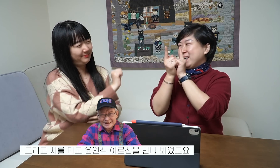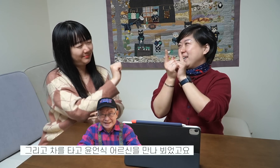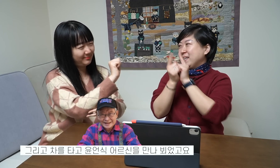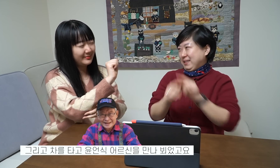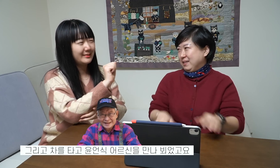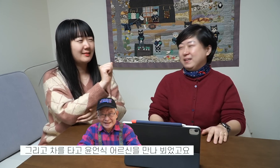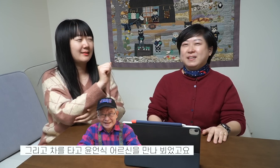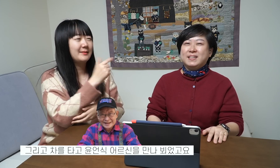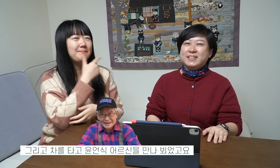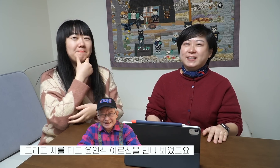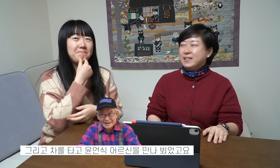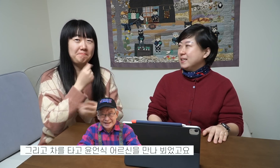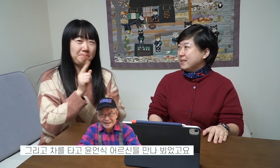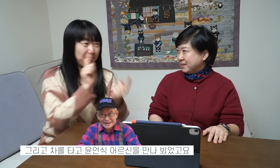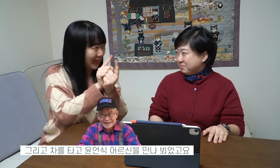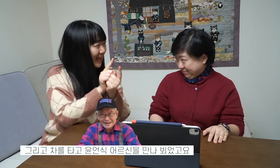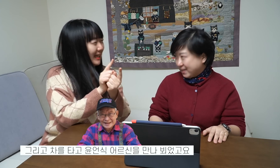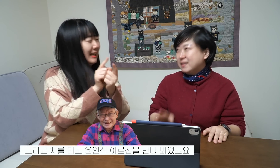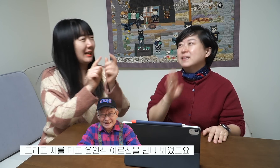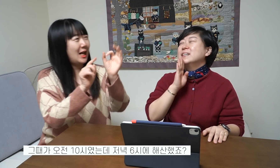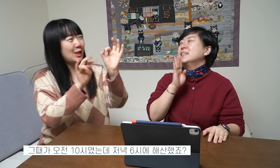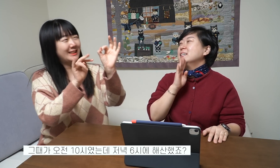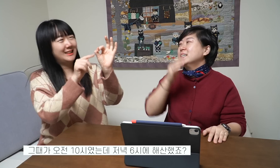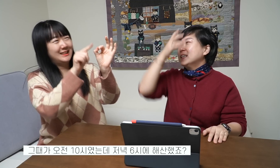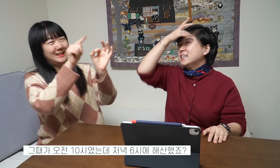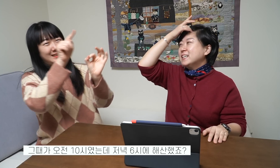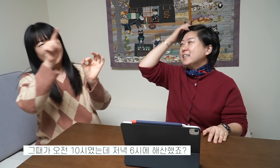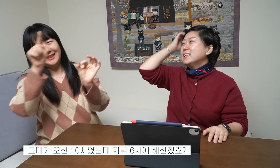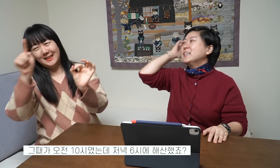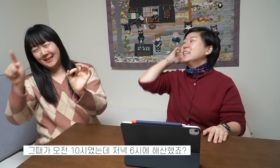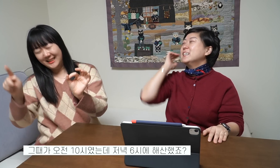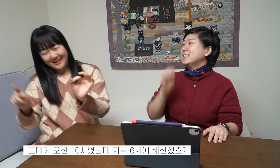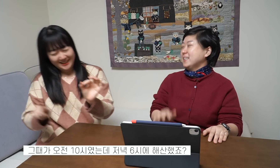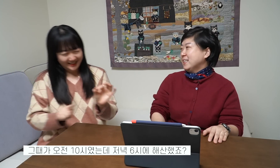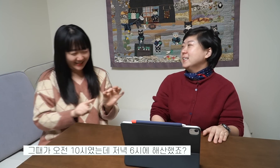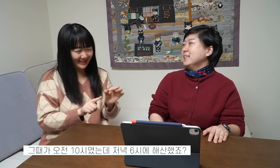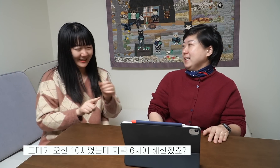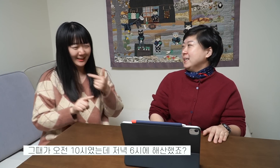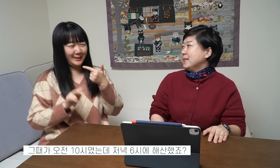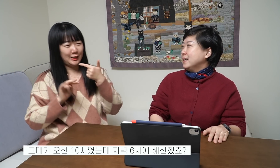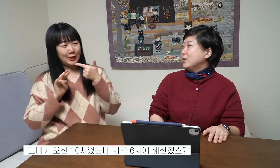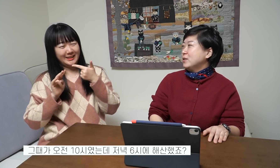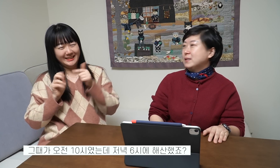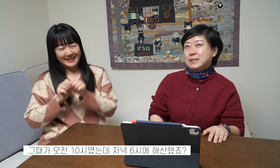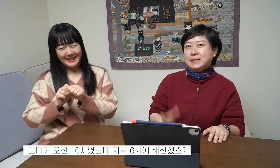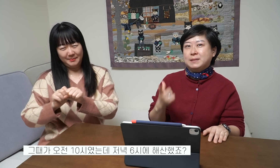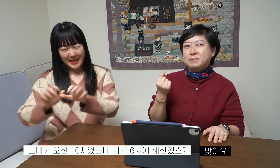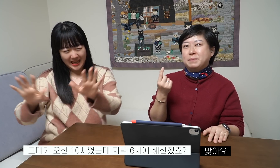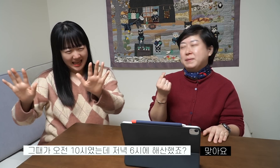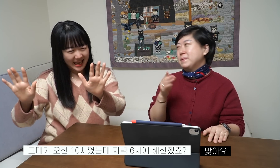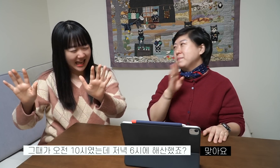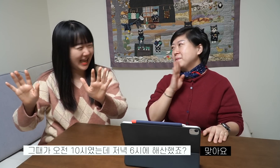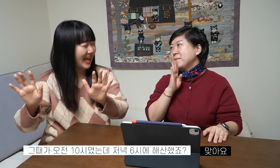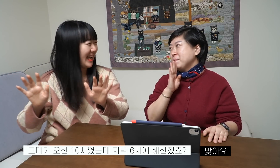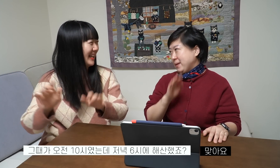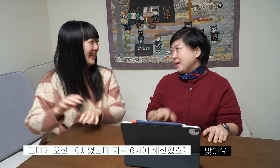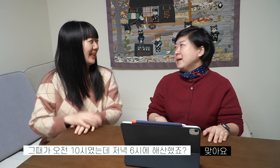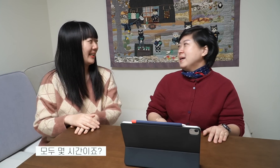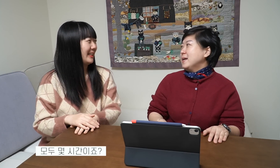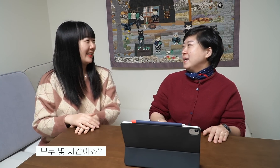And I met Yun Eon-shik by car. That was at 10 am, but it was disbanded at 6 pm, right? That's right.